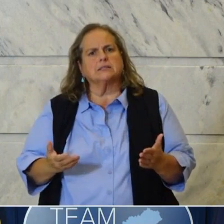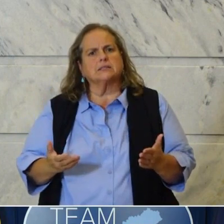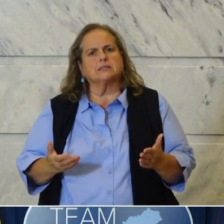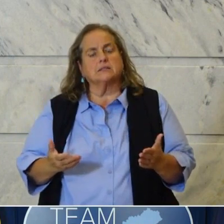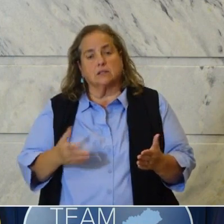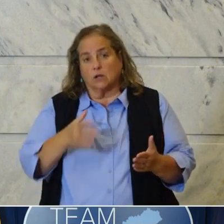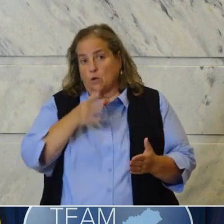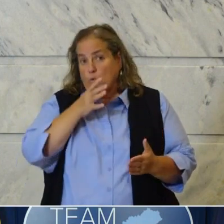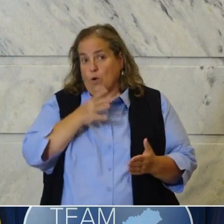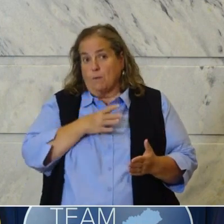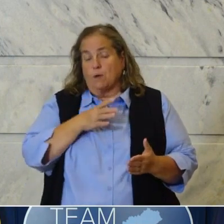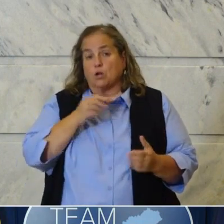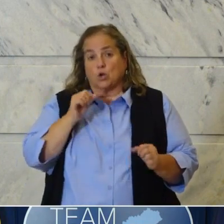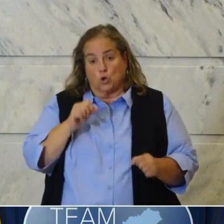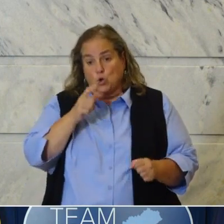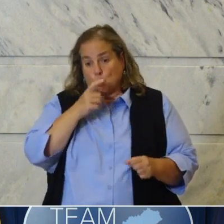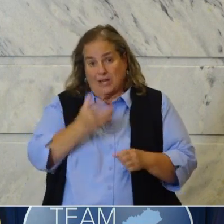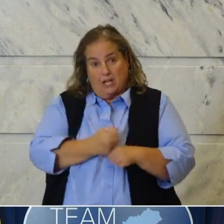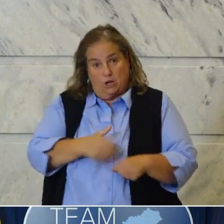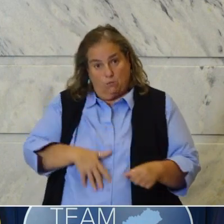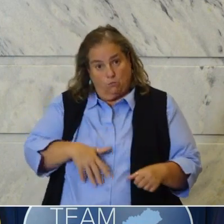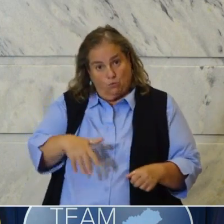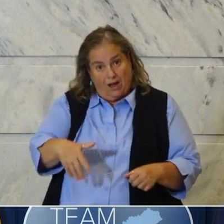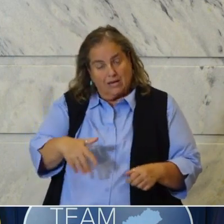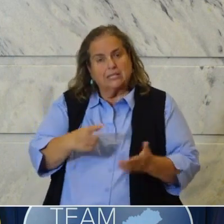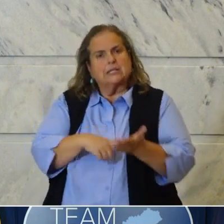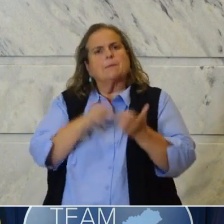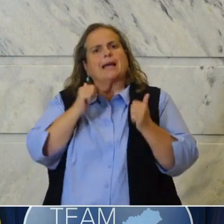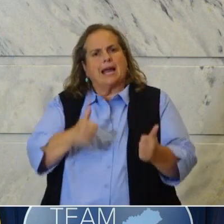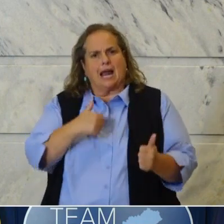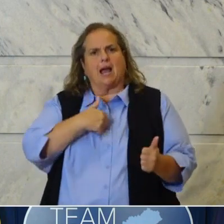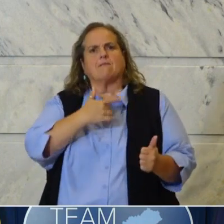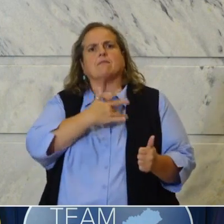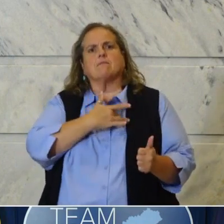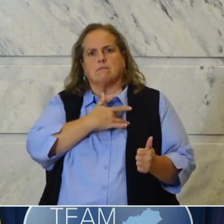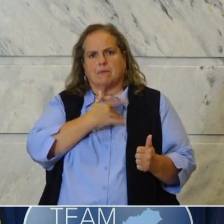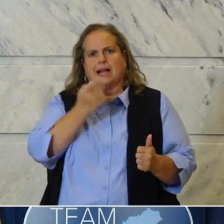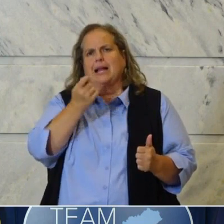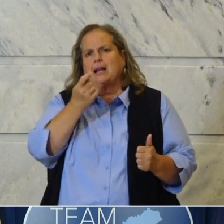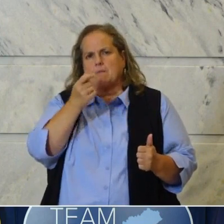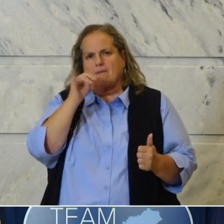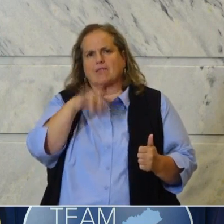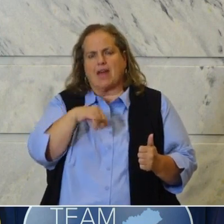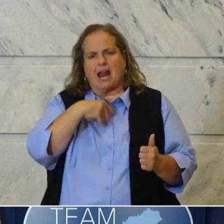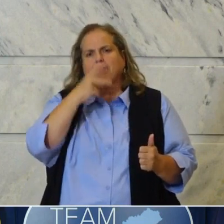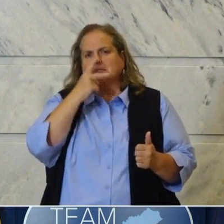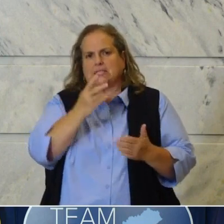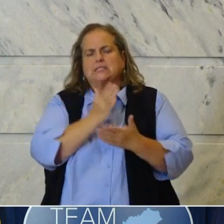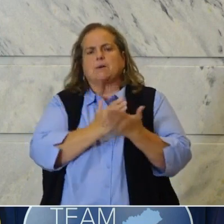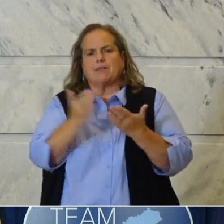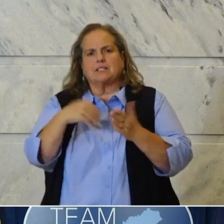pregnancy, cardio myopathy and have problems like this, and you know, I've seen these things in the emergency department. You take a really young,